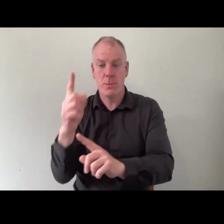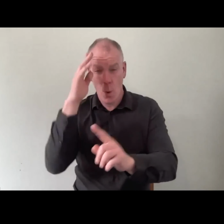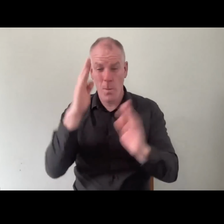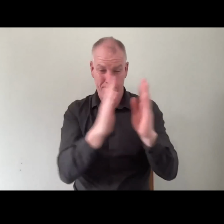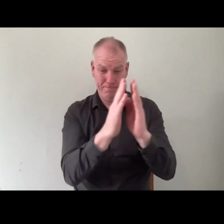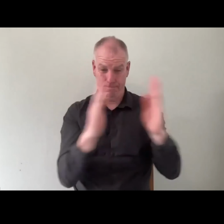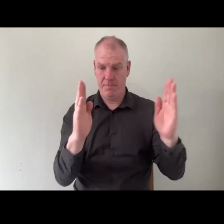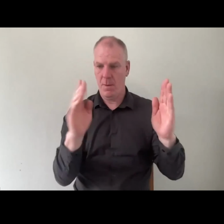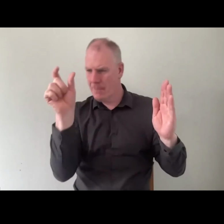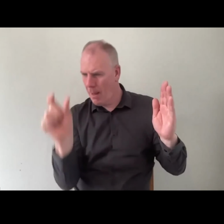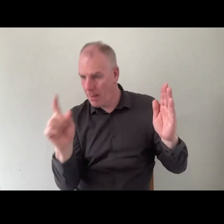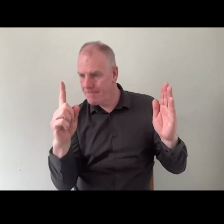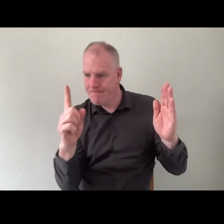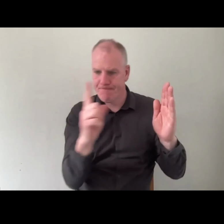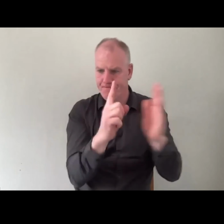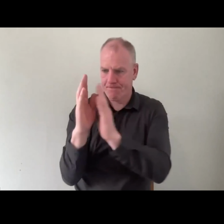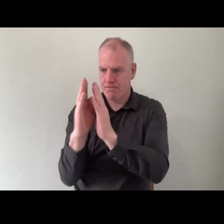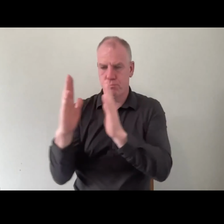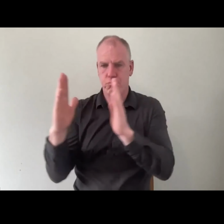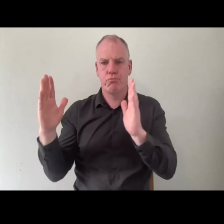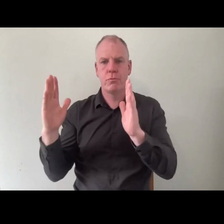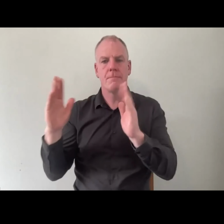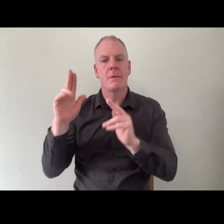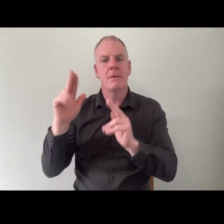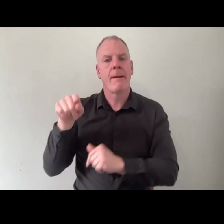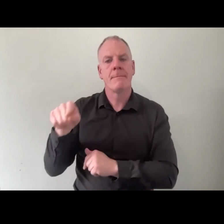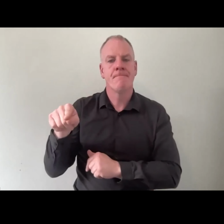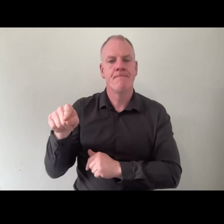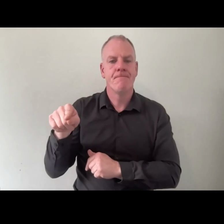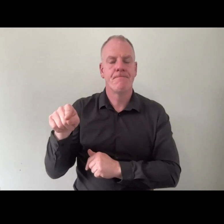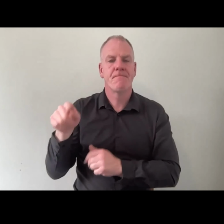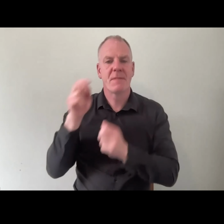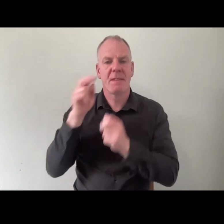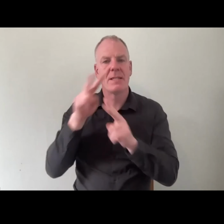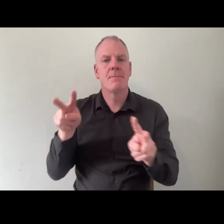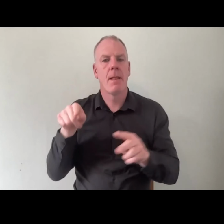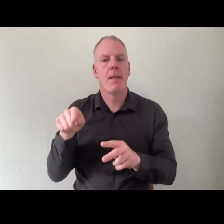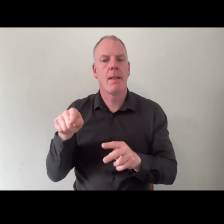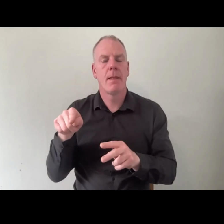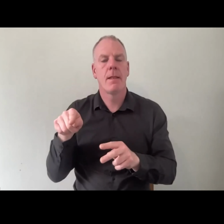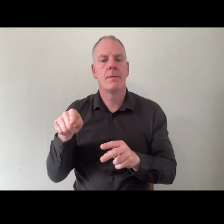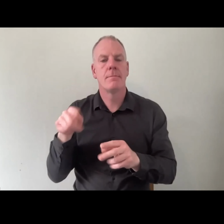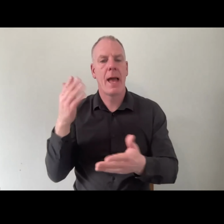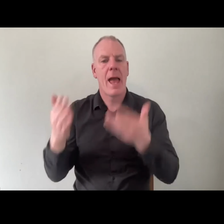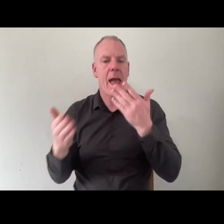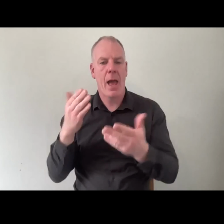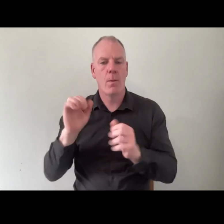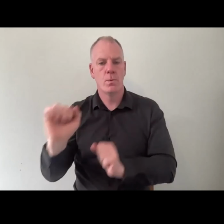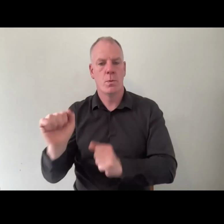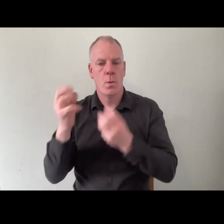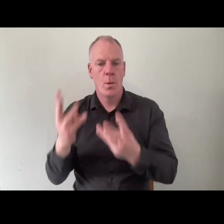so the interpreter is visible in the way you require him or her.